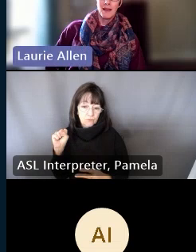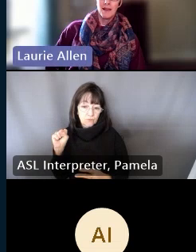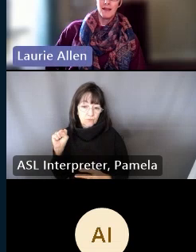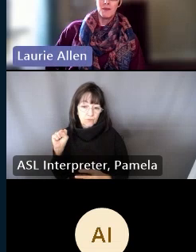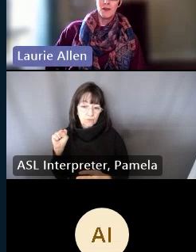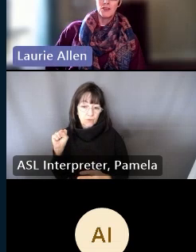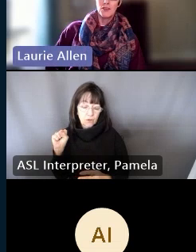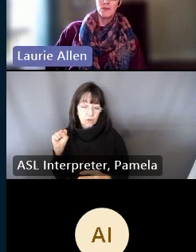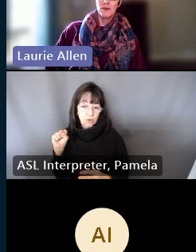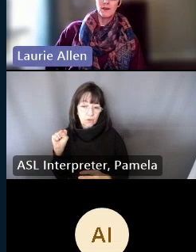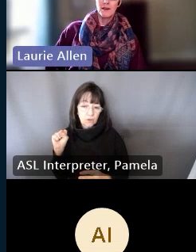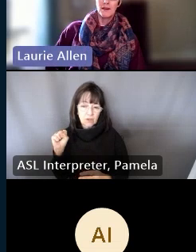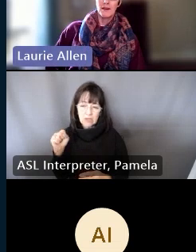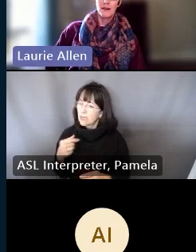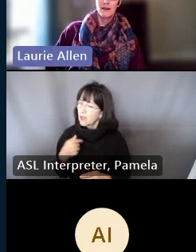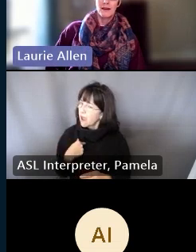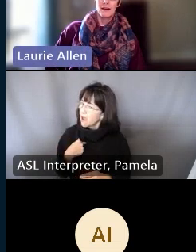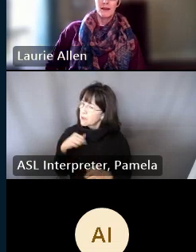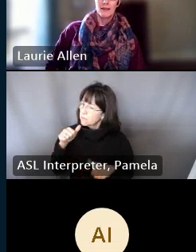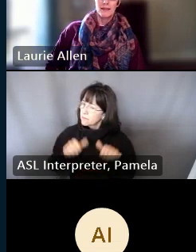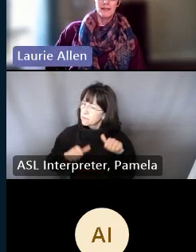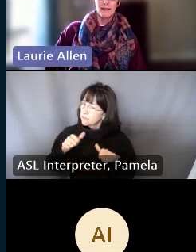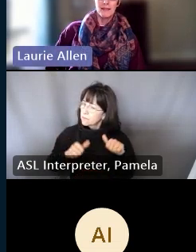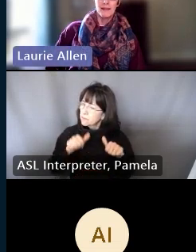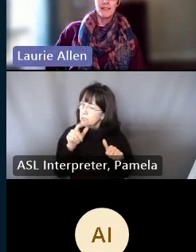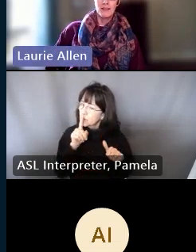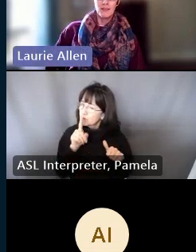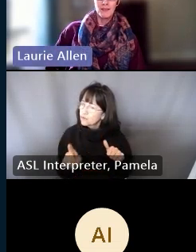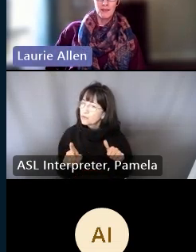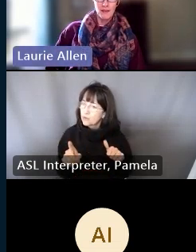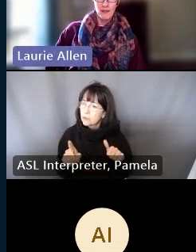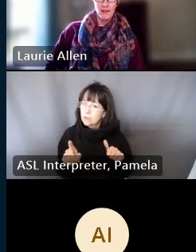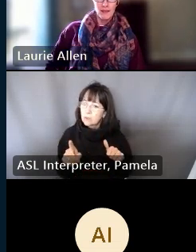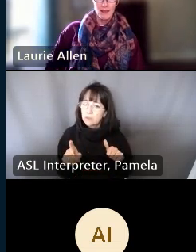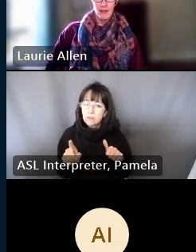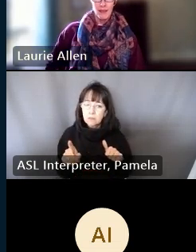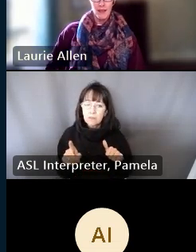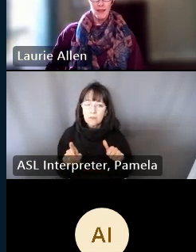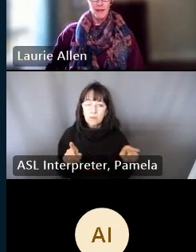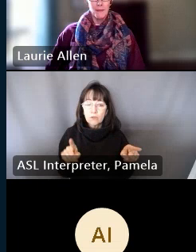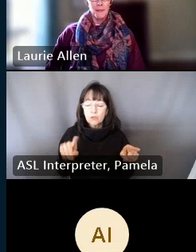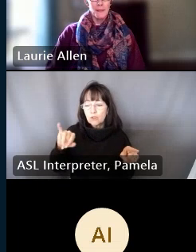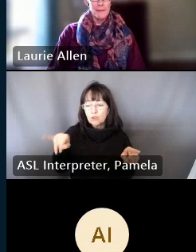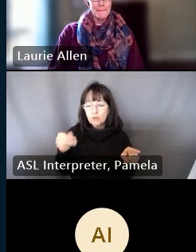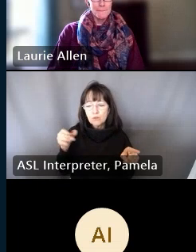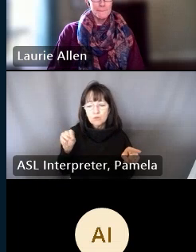I'm not sure. Nick? Yeah, Jordyn. Repeat that question again. Sure.